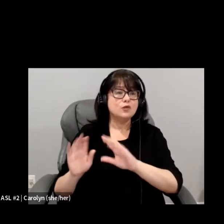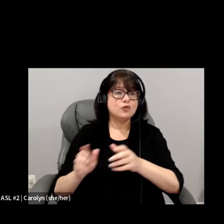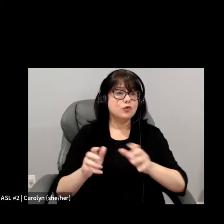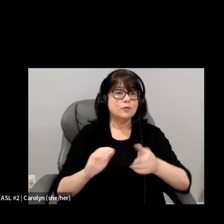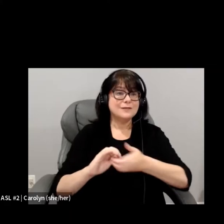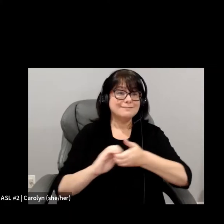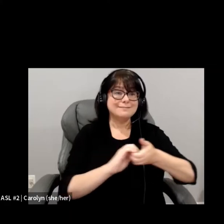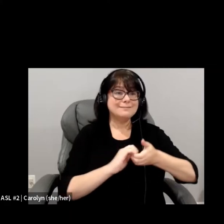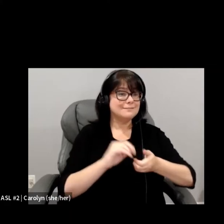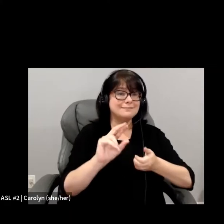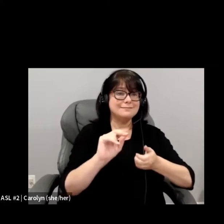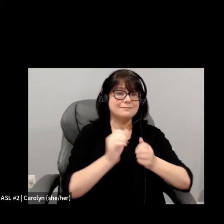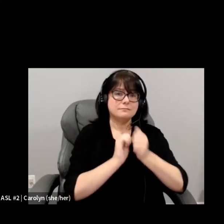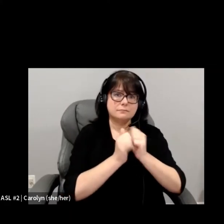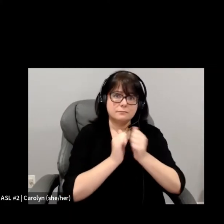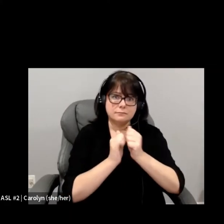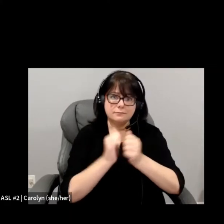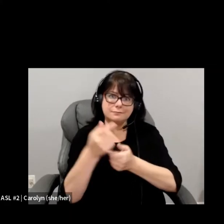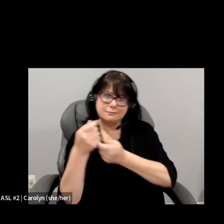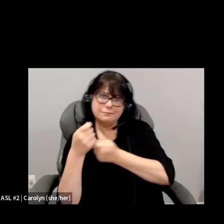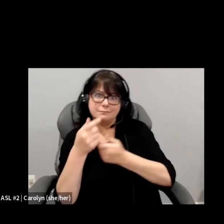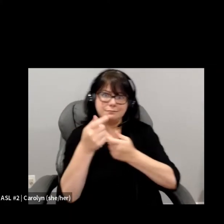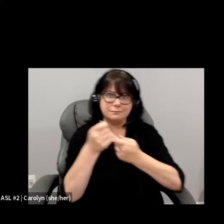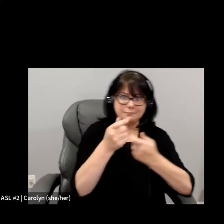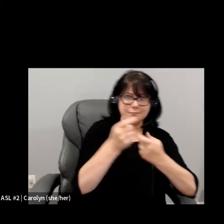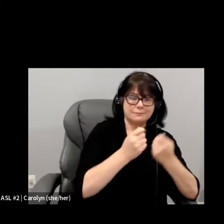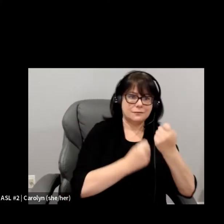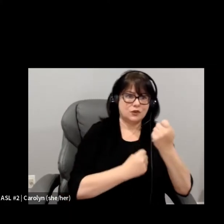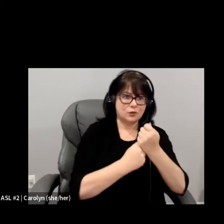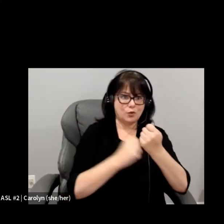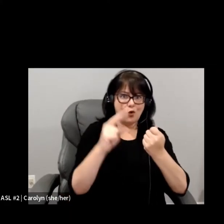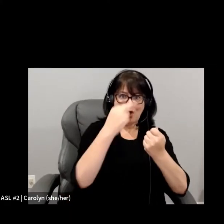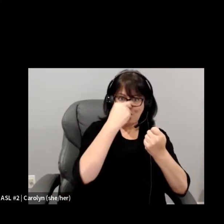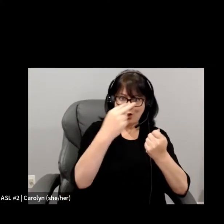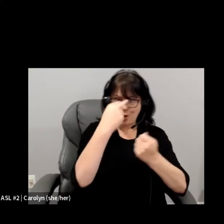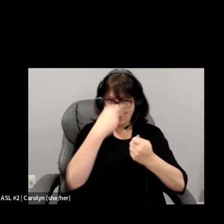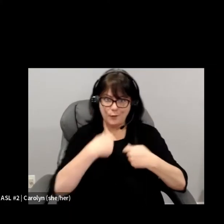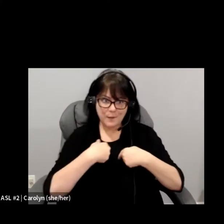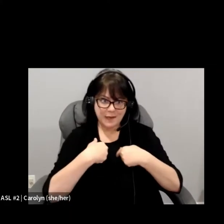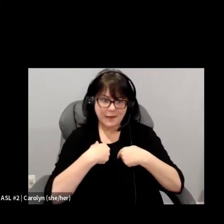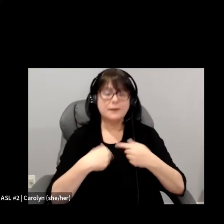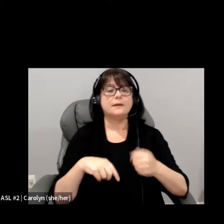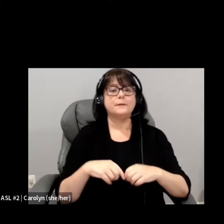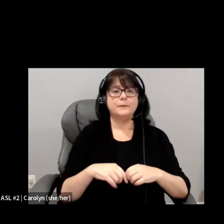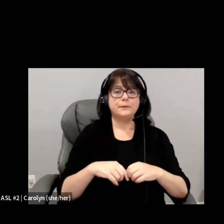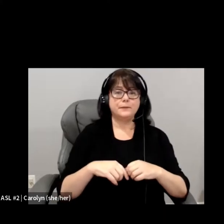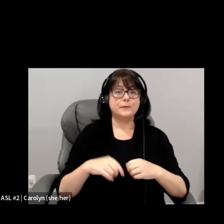AT THE PROVINCIAL LEVEL, LOCAL NEWS STORIES REPORTED THAT SOME PROVINCIAL PARTIES SUPPORTED